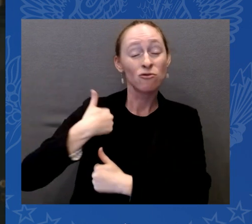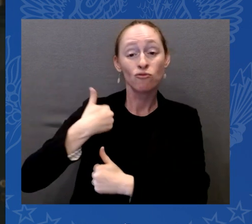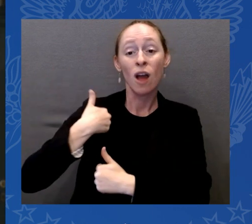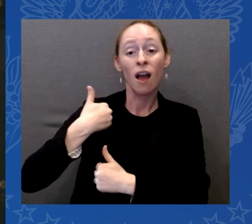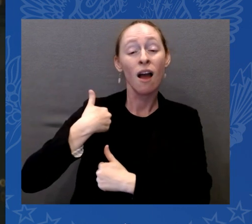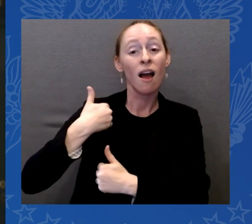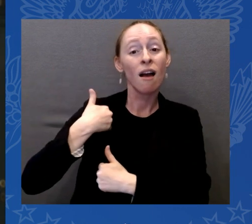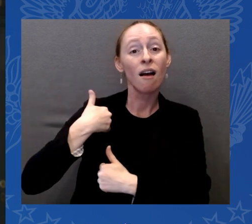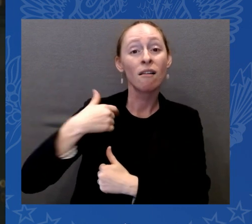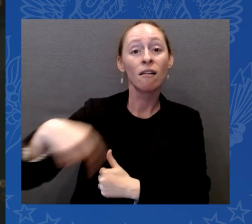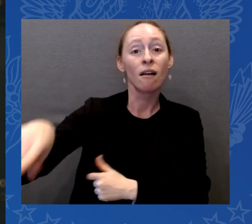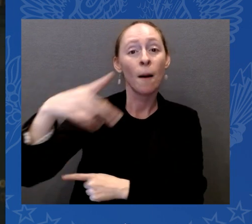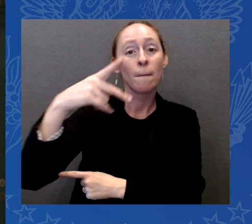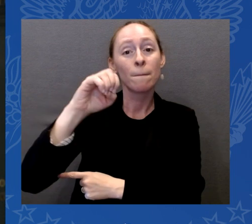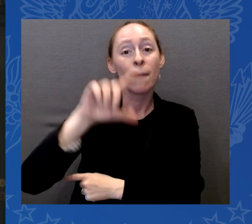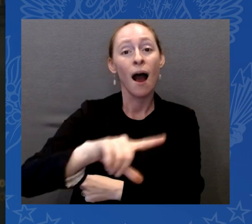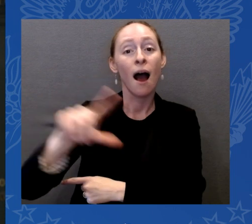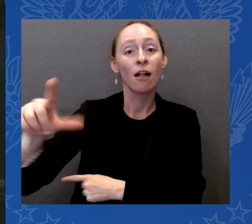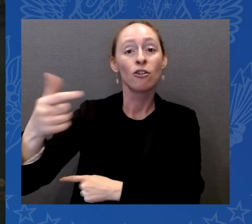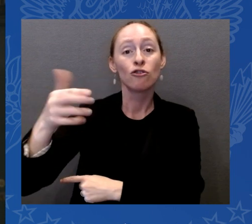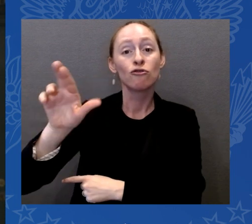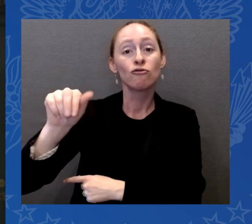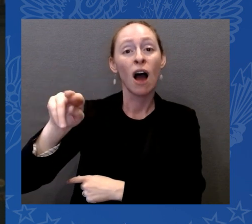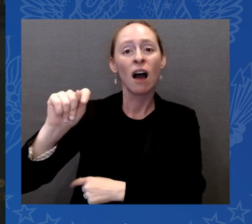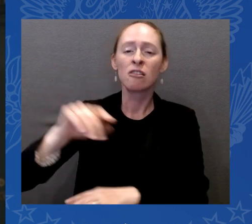I would think I'm exaggerating if I didn't look at it myself.